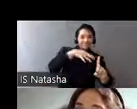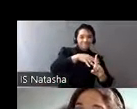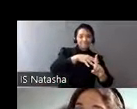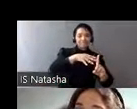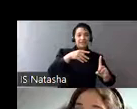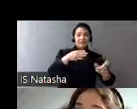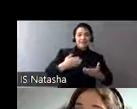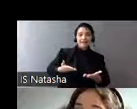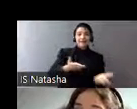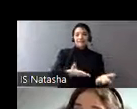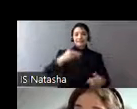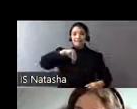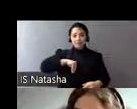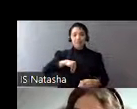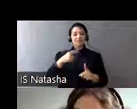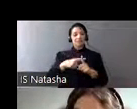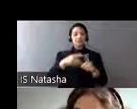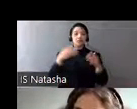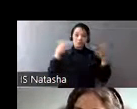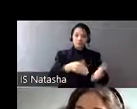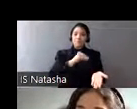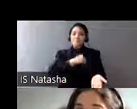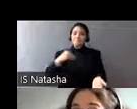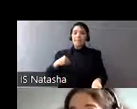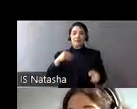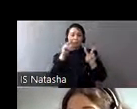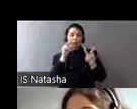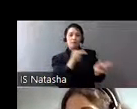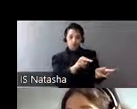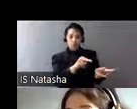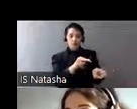others that are based on the medical model of disability and sometimes you have census